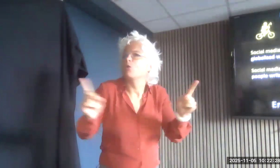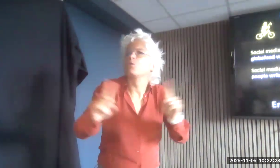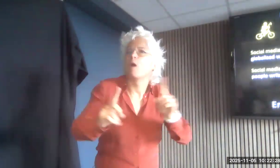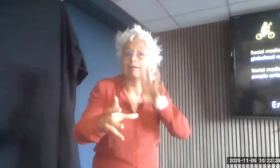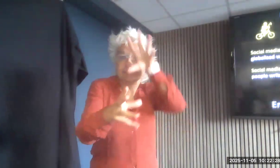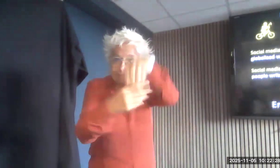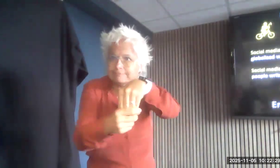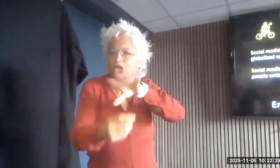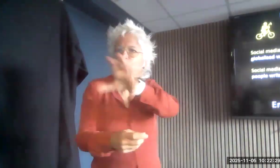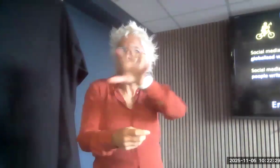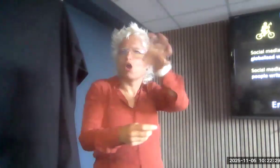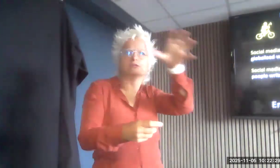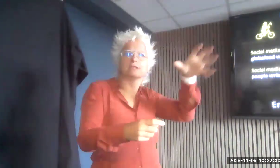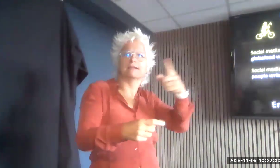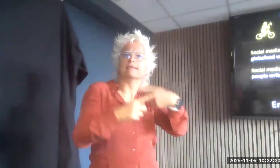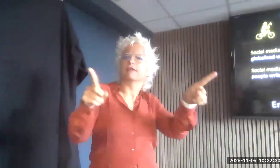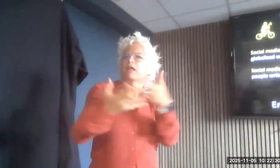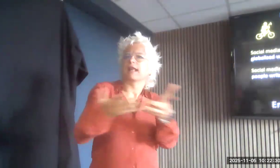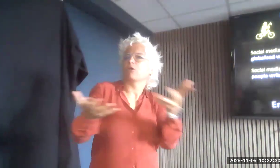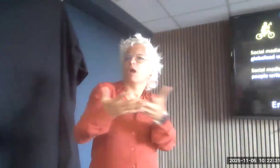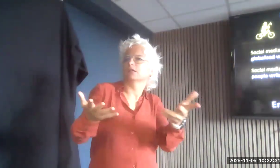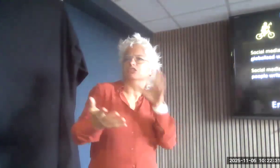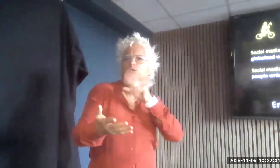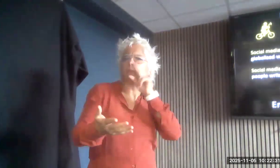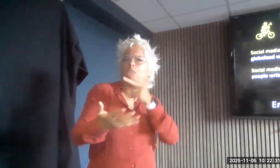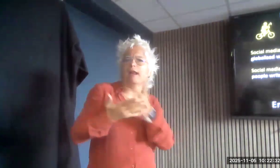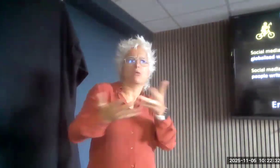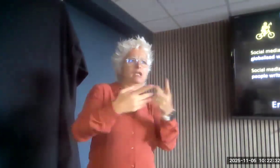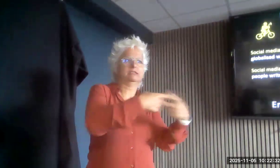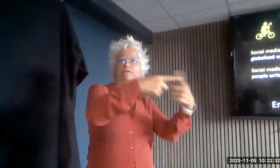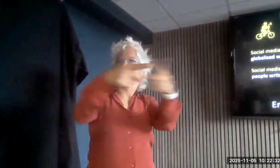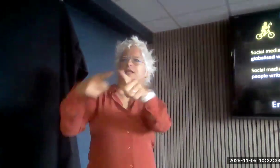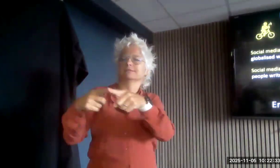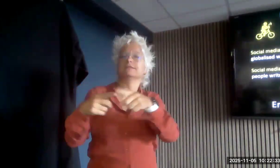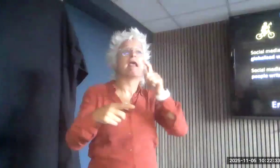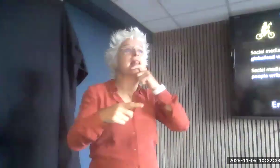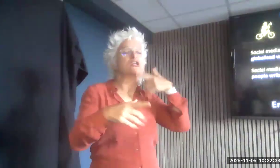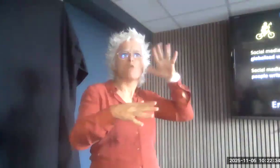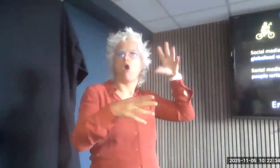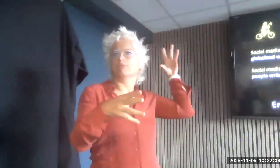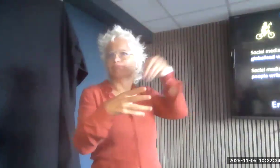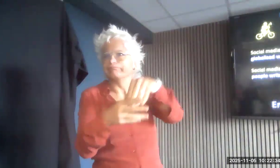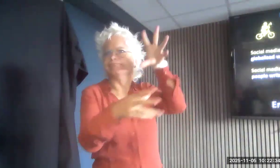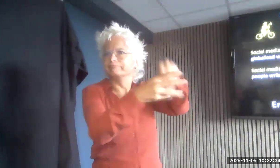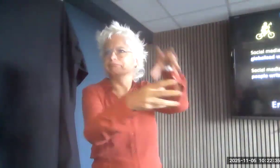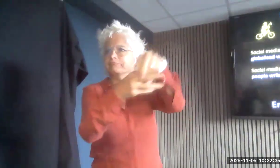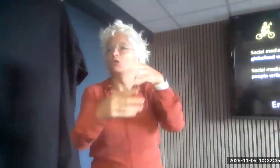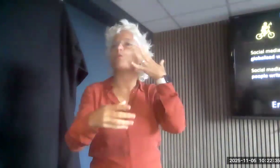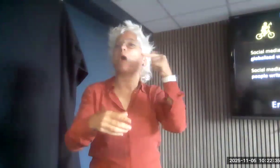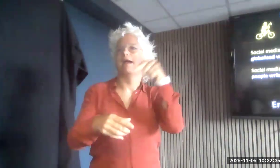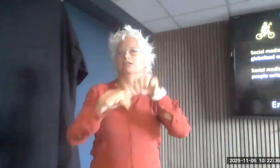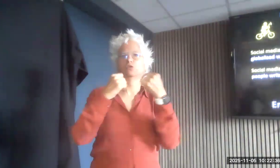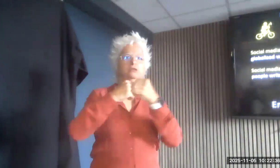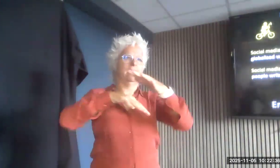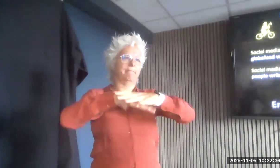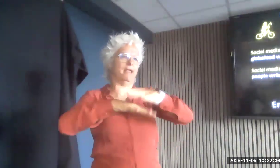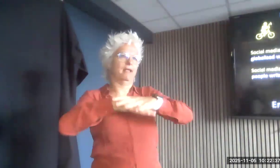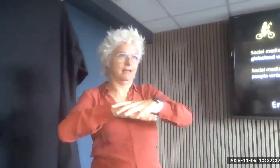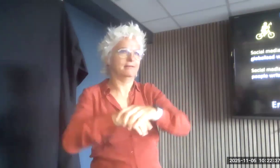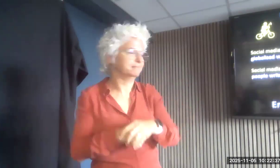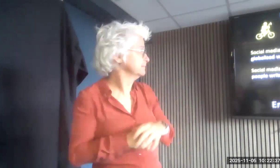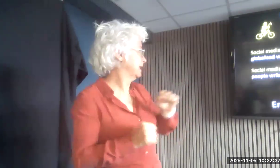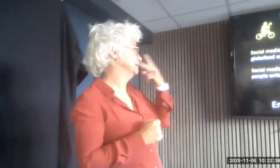On the, world and how we use language English, has always, had been a predominant language in, many forms of multinational communication and now we're seeing more and more opportunities.